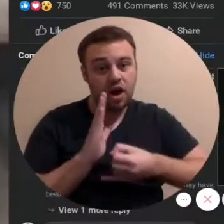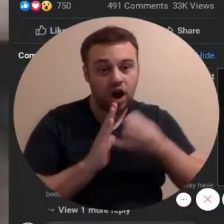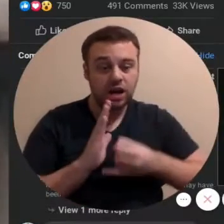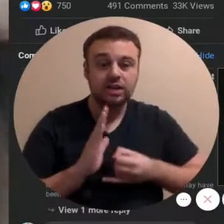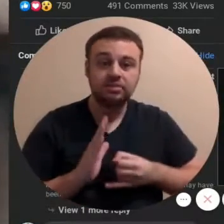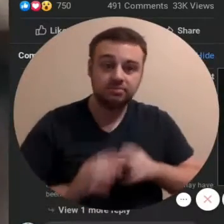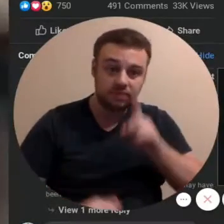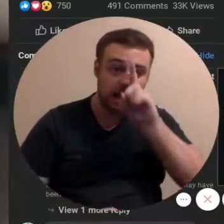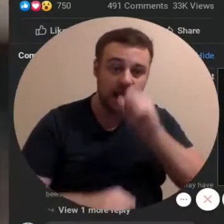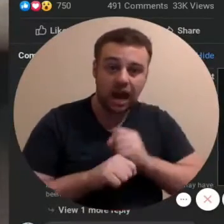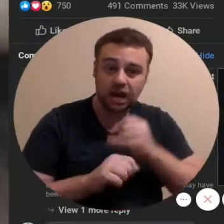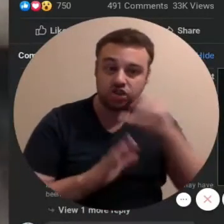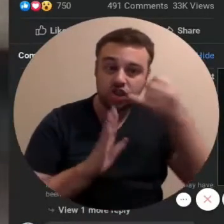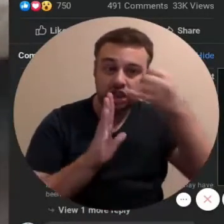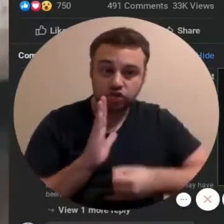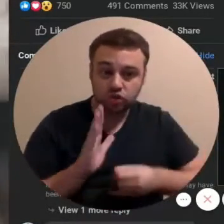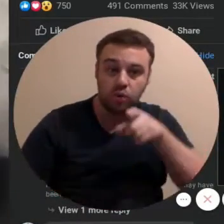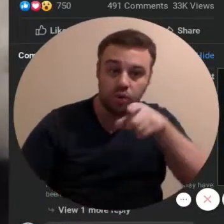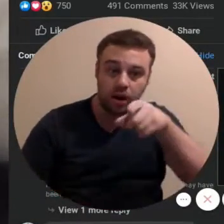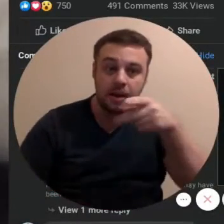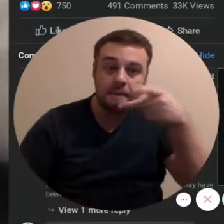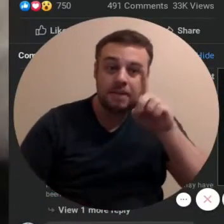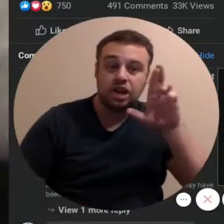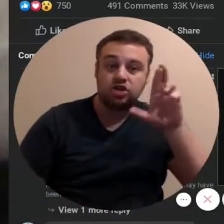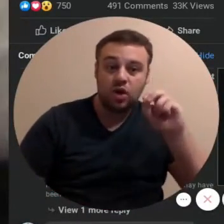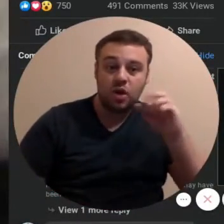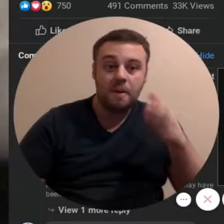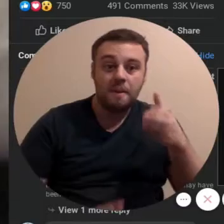you're looking for ways to support your zoo while we're closed- and we really